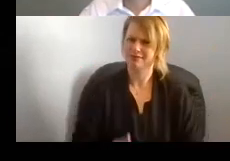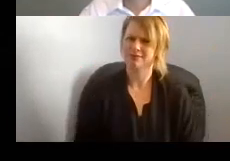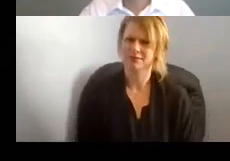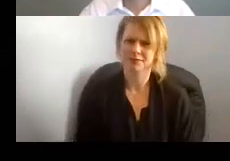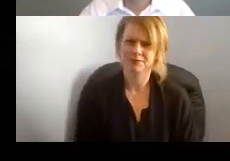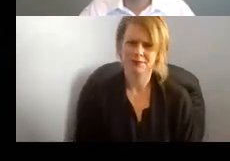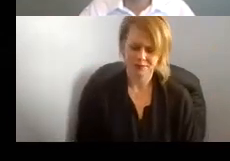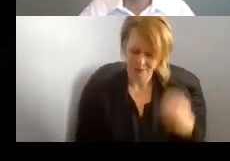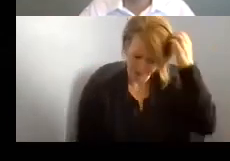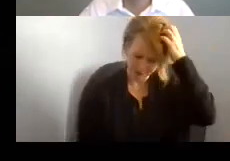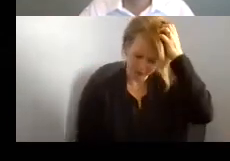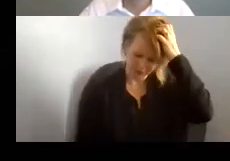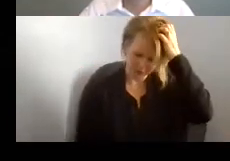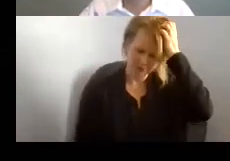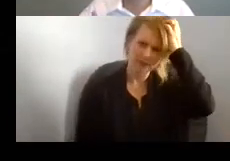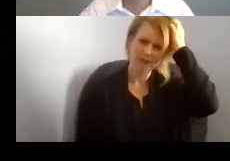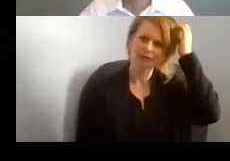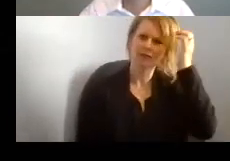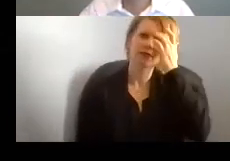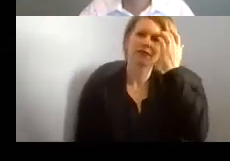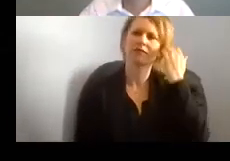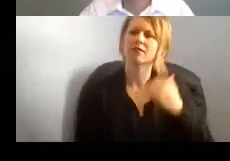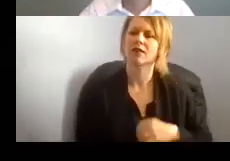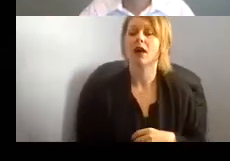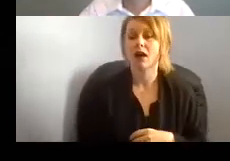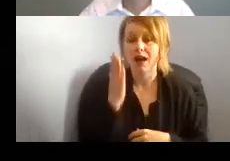I know, for example, there are places where there have been mass shootings,